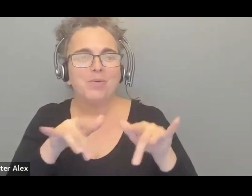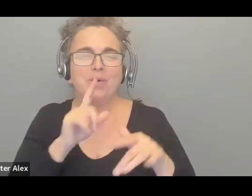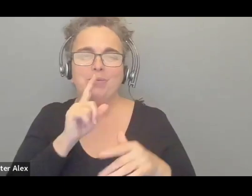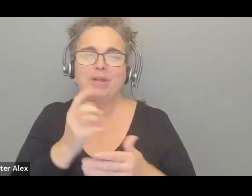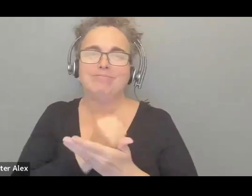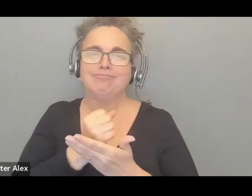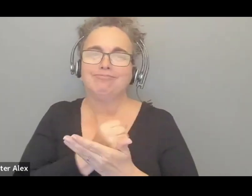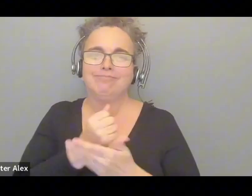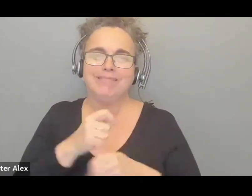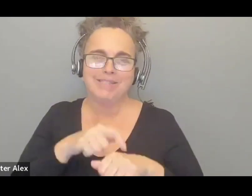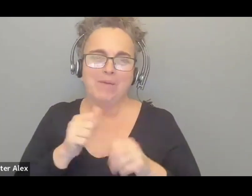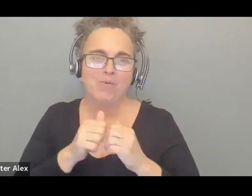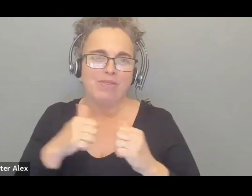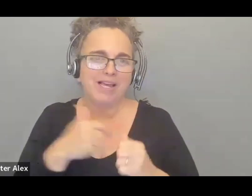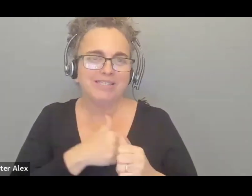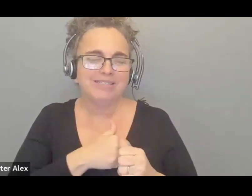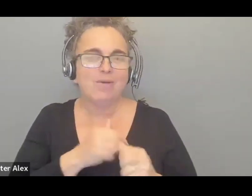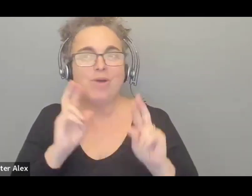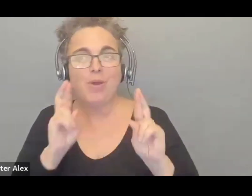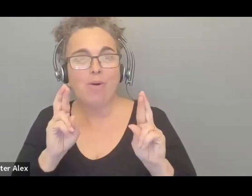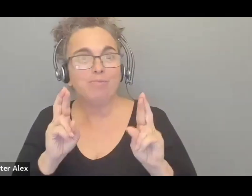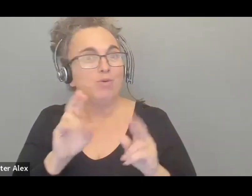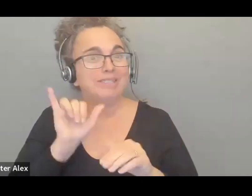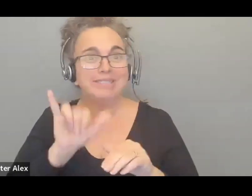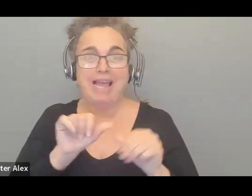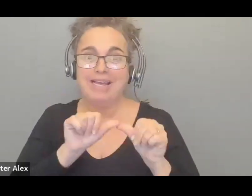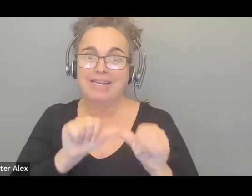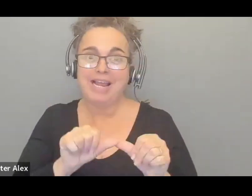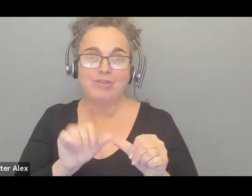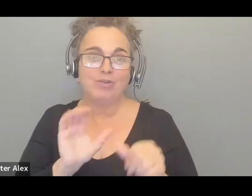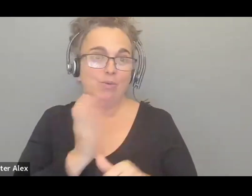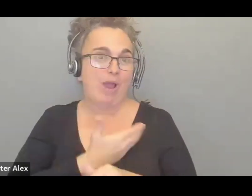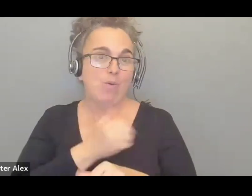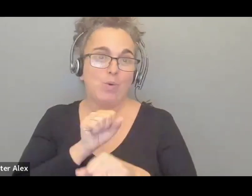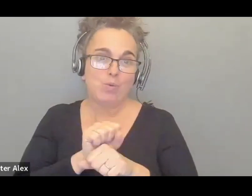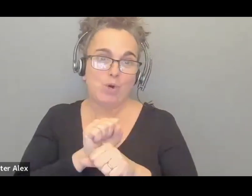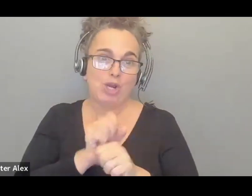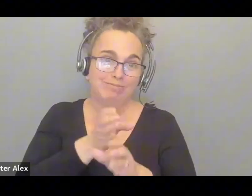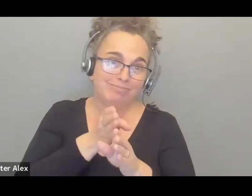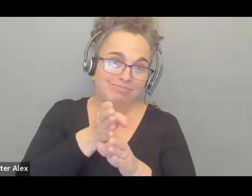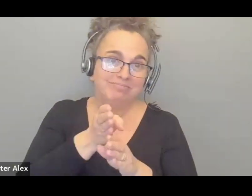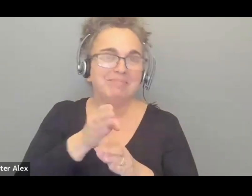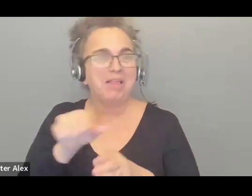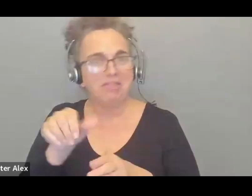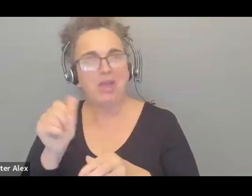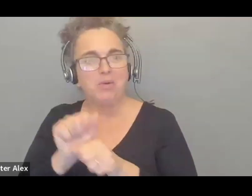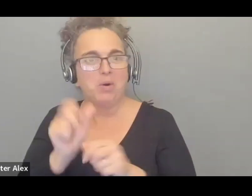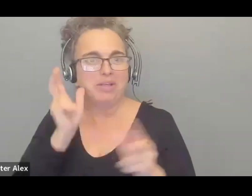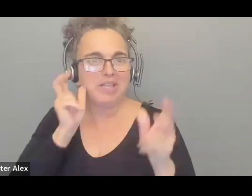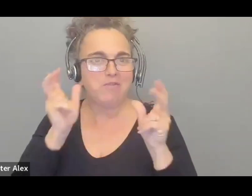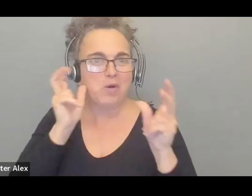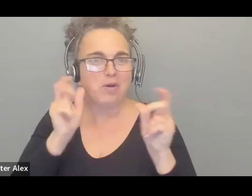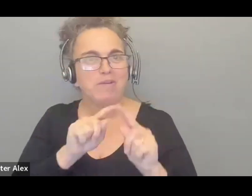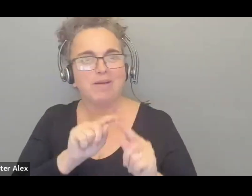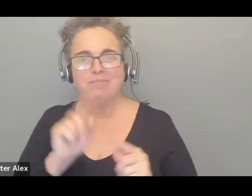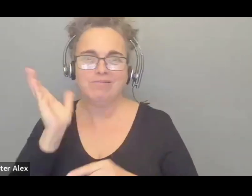with us and we hope you'll stay connected to the work that we're doing and, and the others that you've heard from through this academy.